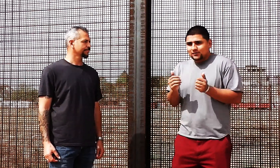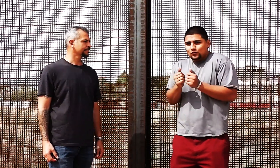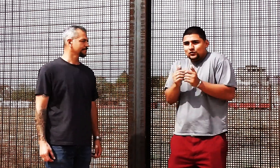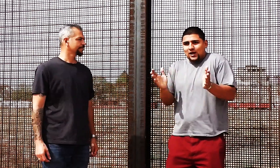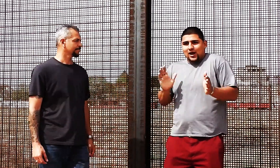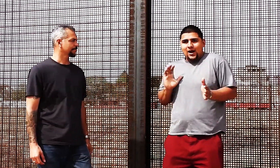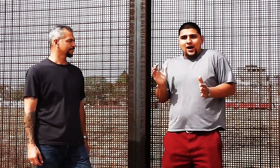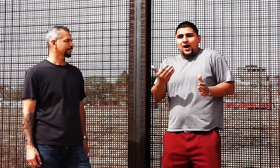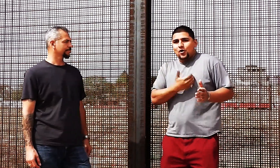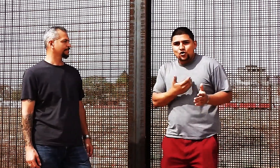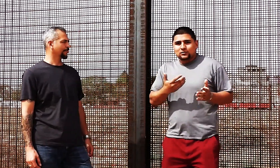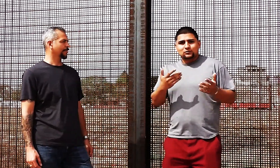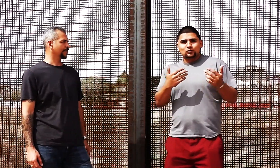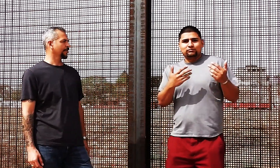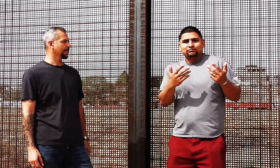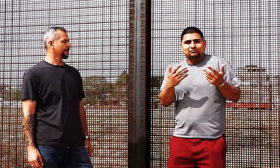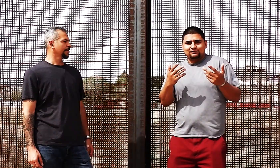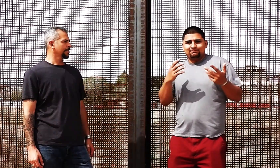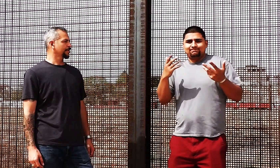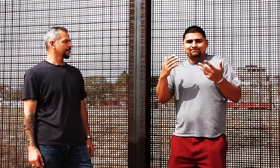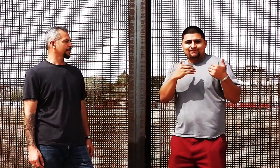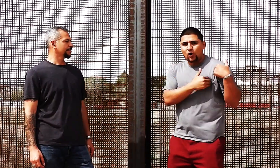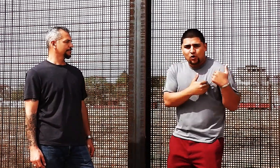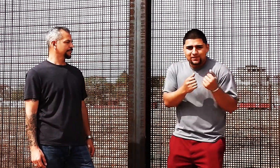That is all we want. We moved here without fault.